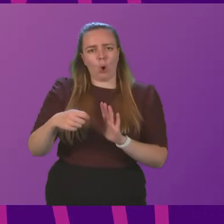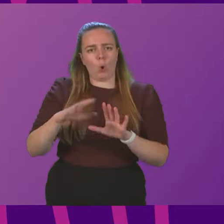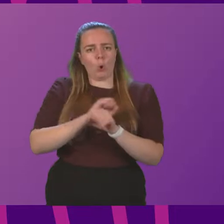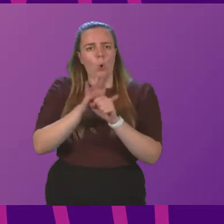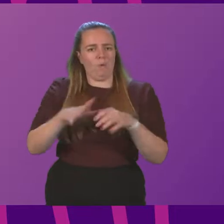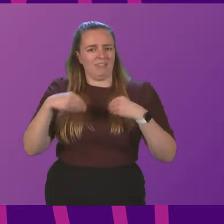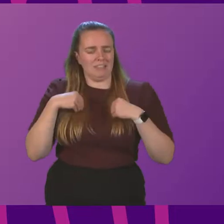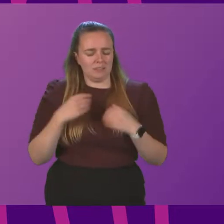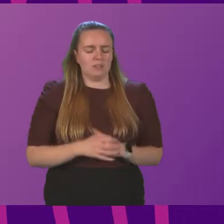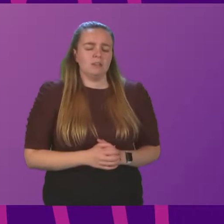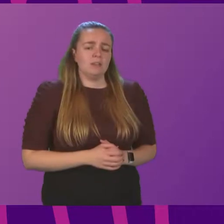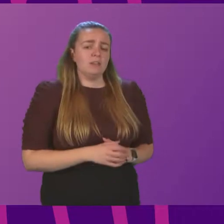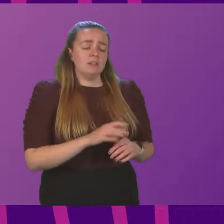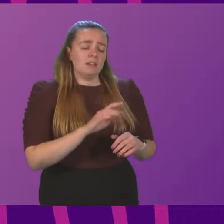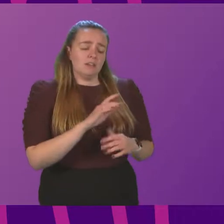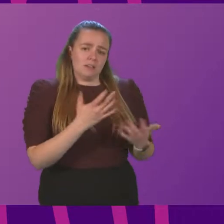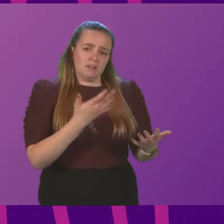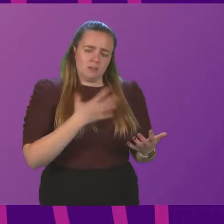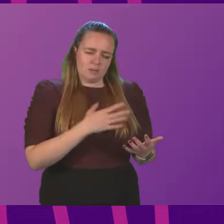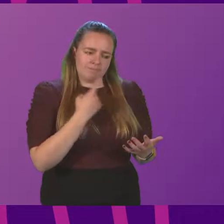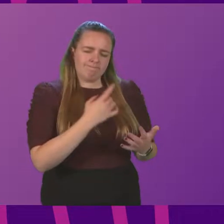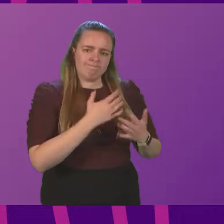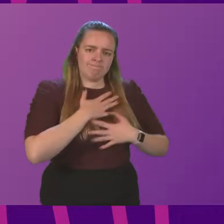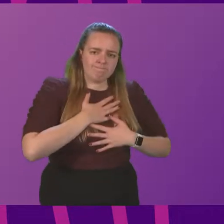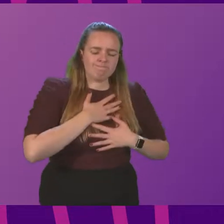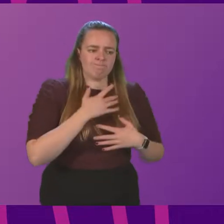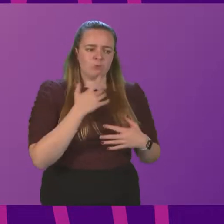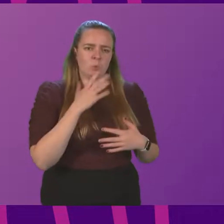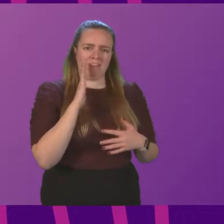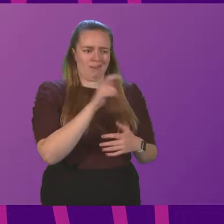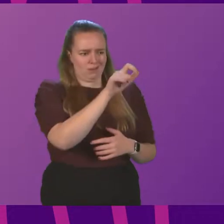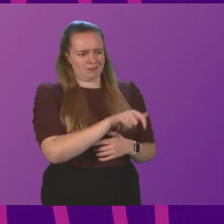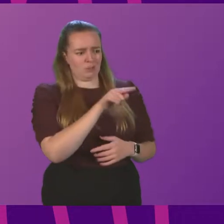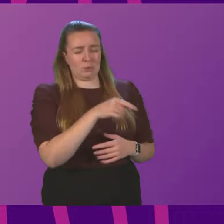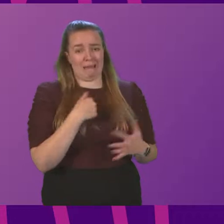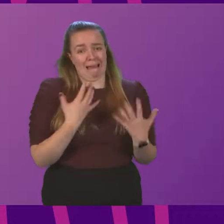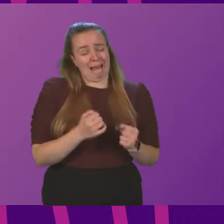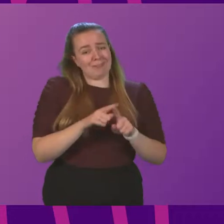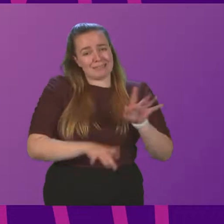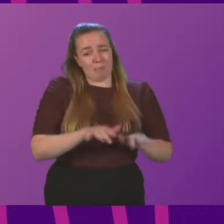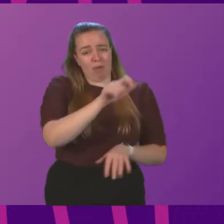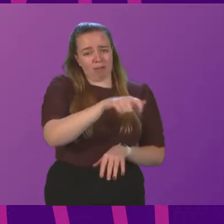First of all, I am very sorry to hear about the suffering of Paul Sweeney’s constituent. Constituents of mine have come to me suffering from long Covid, too—in fact,